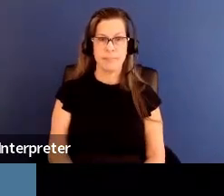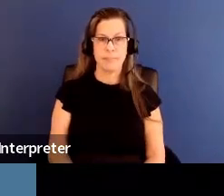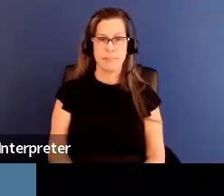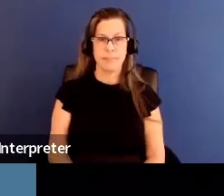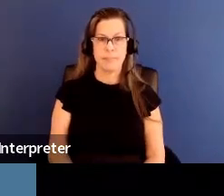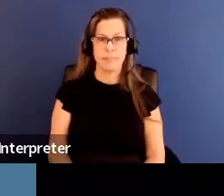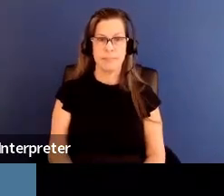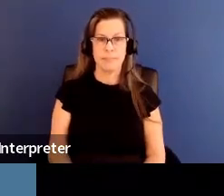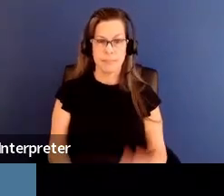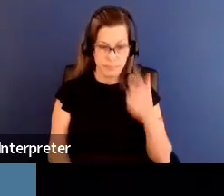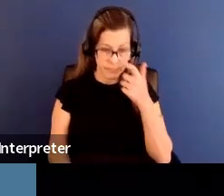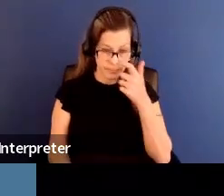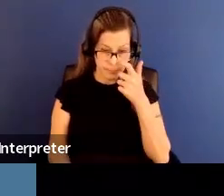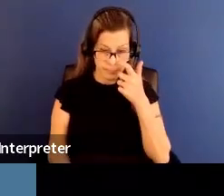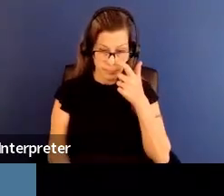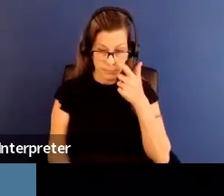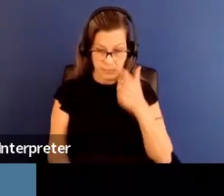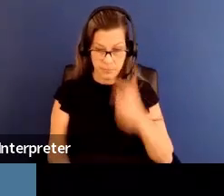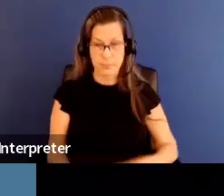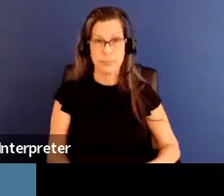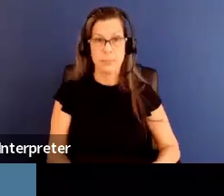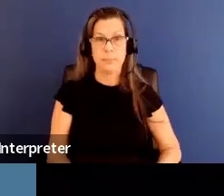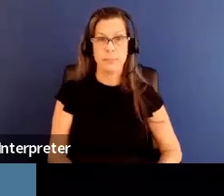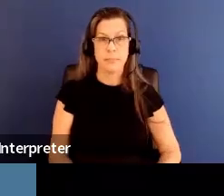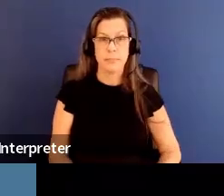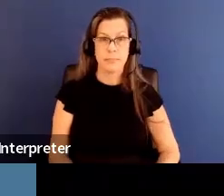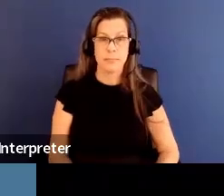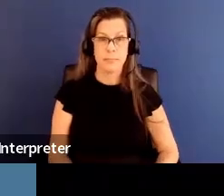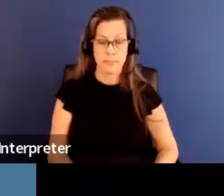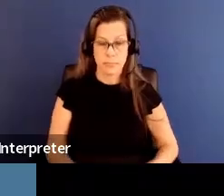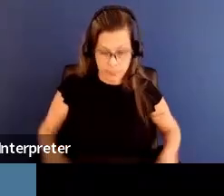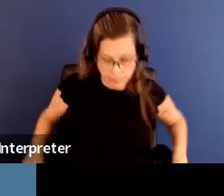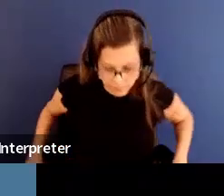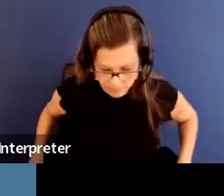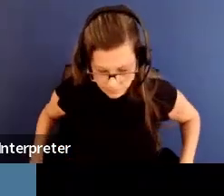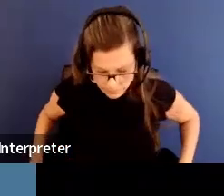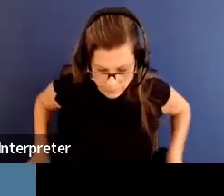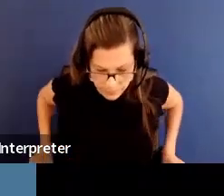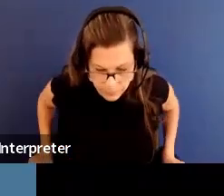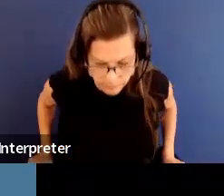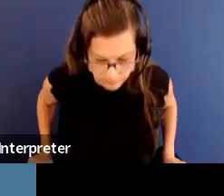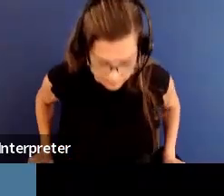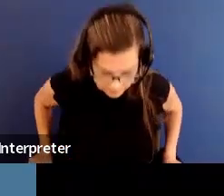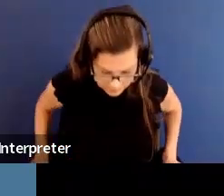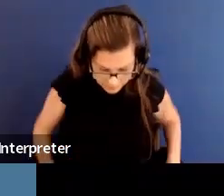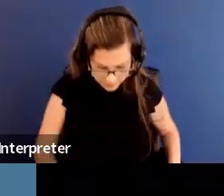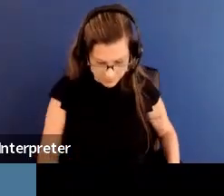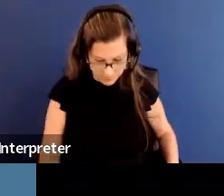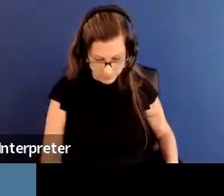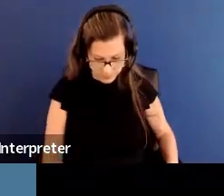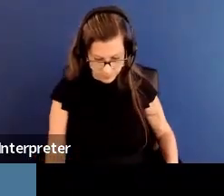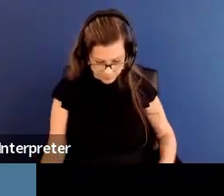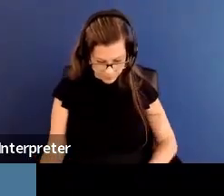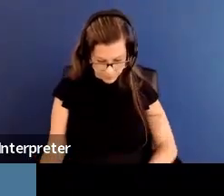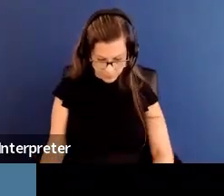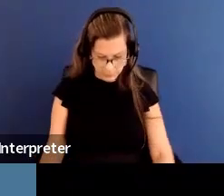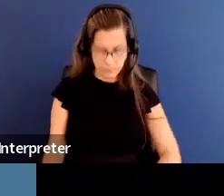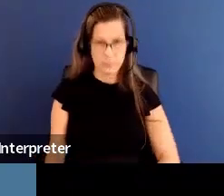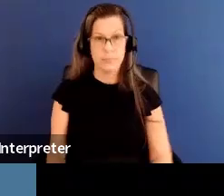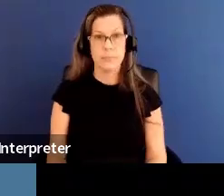it is not as rare or bill is frequently so I would say that something I dealt with. And have seen in my research